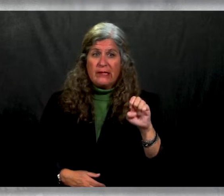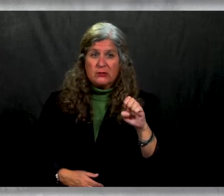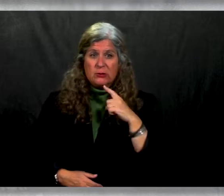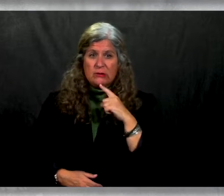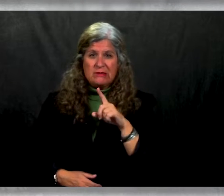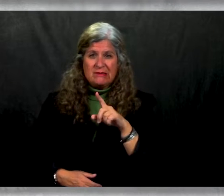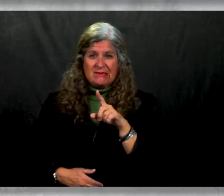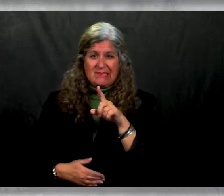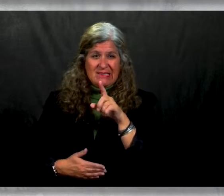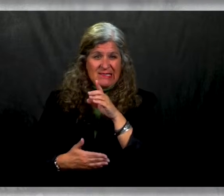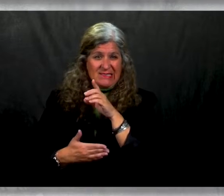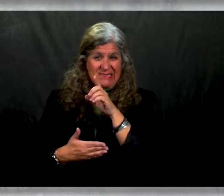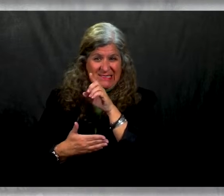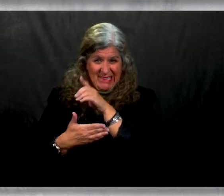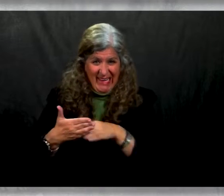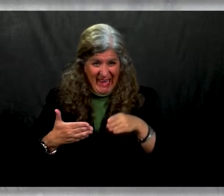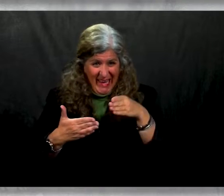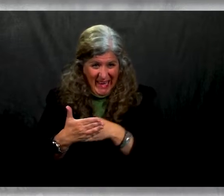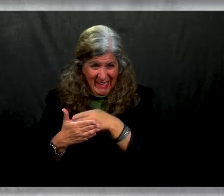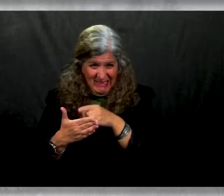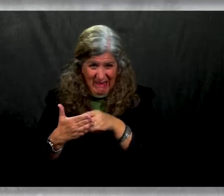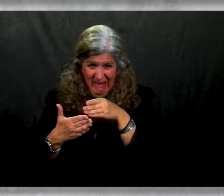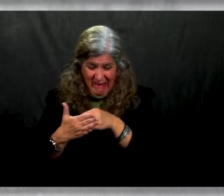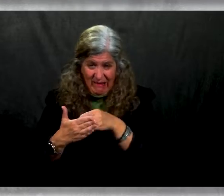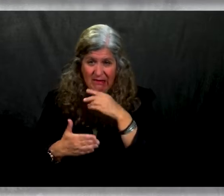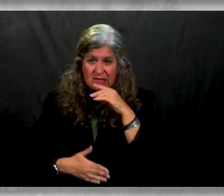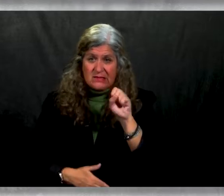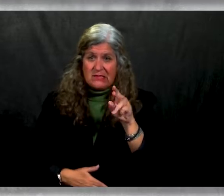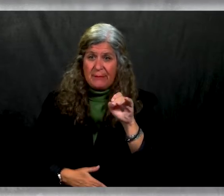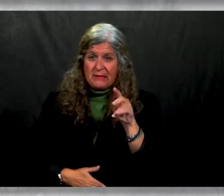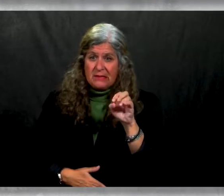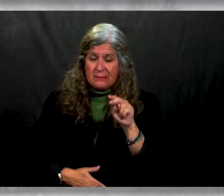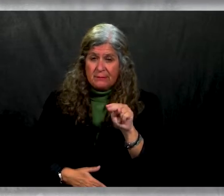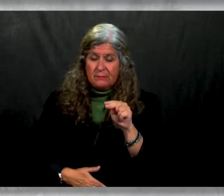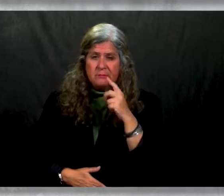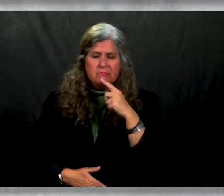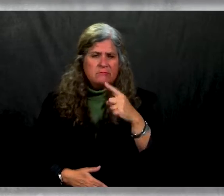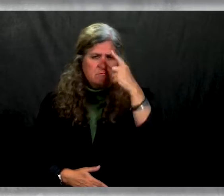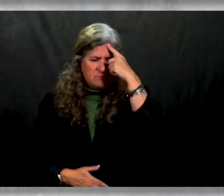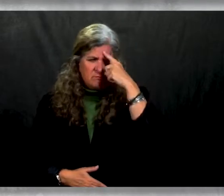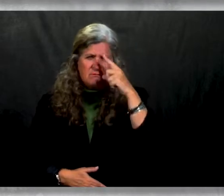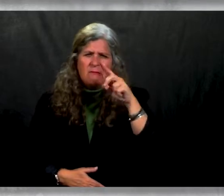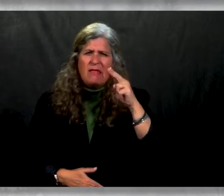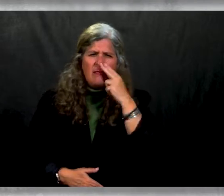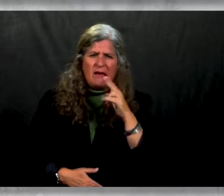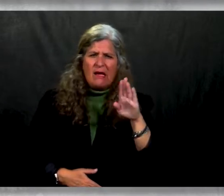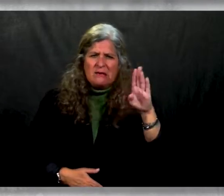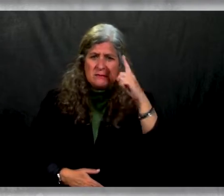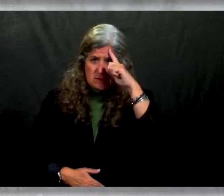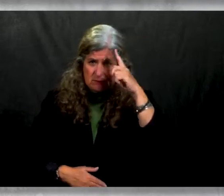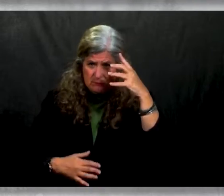and the Nazi party's race-based worldview. The Nazis believed that the world was divided into separate distinct races and